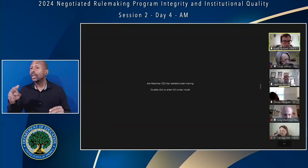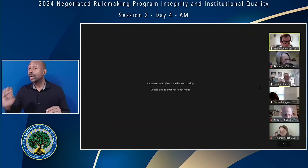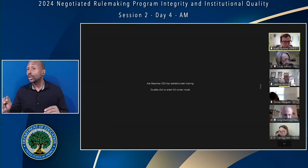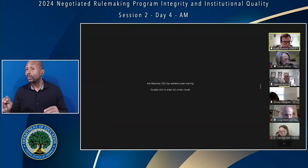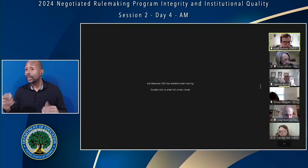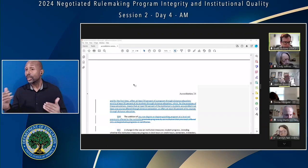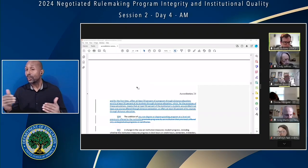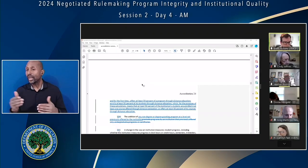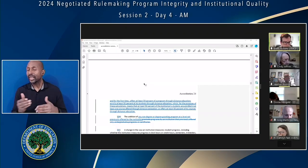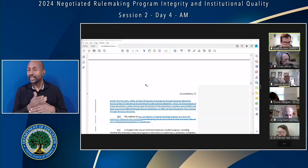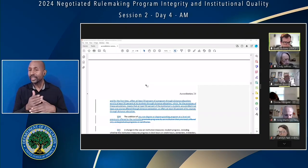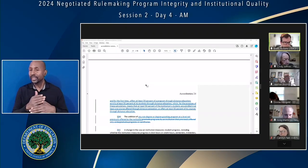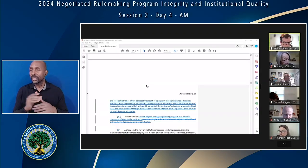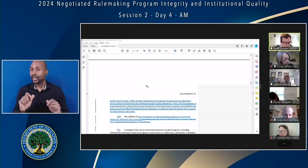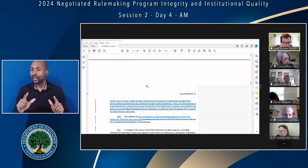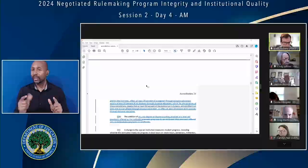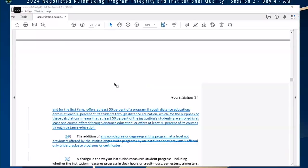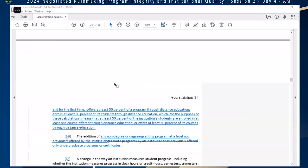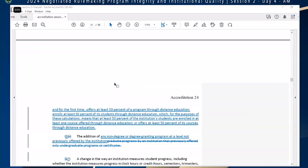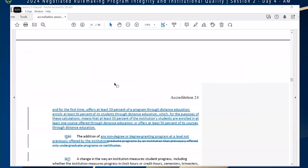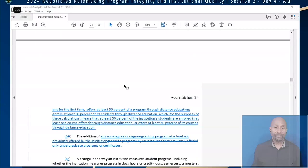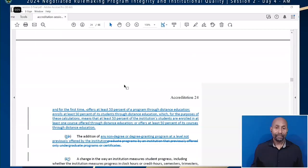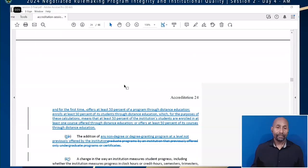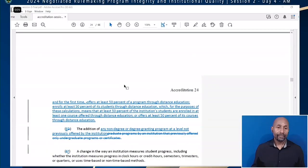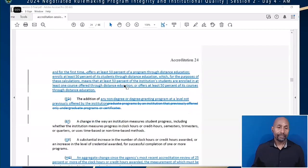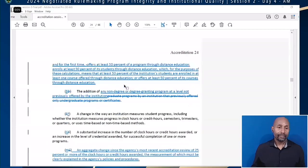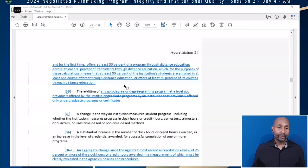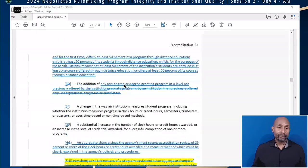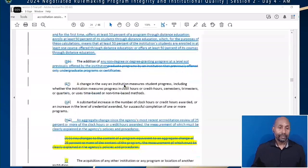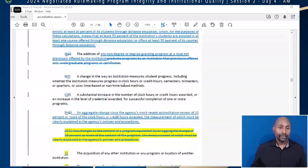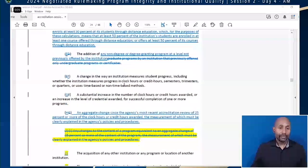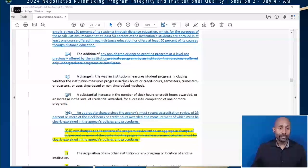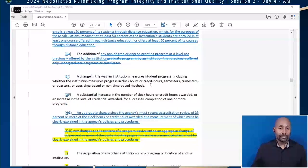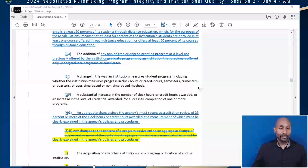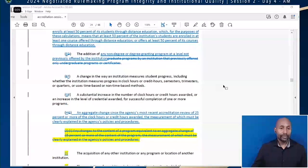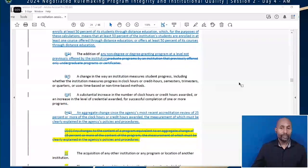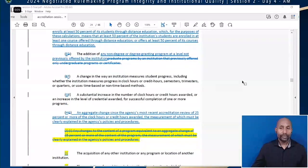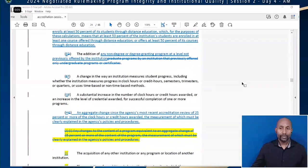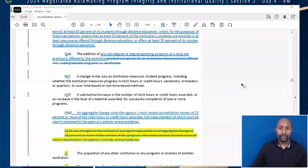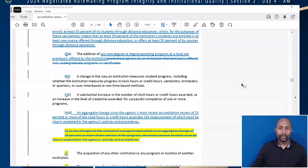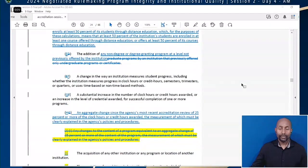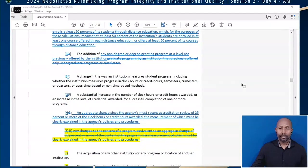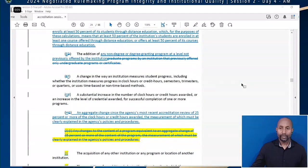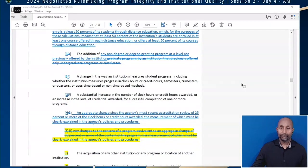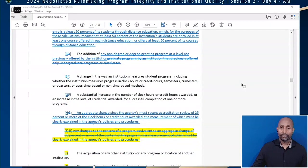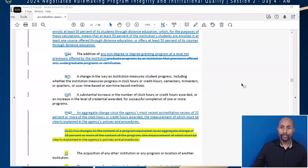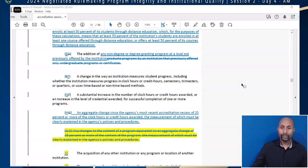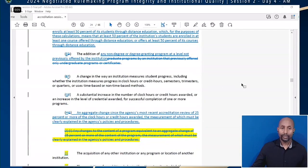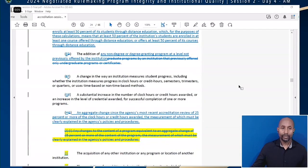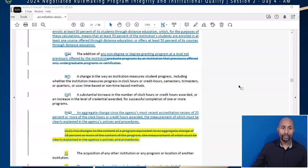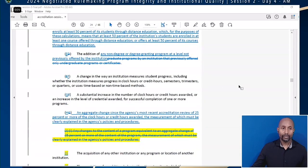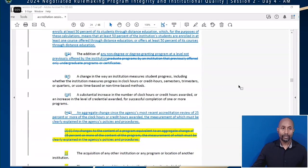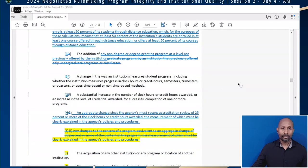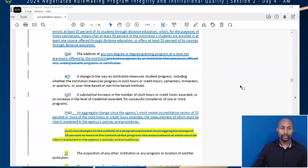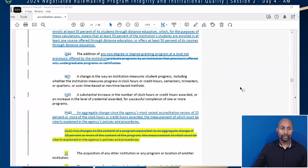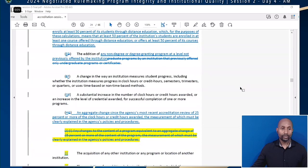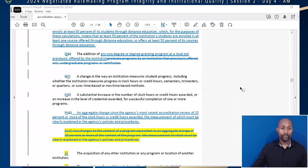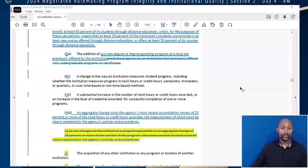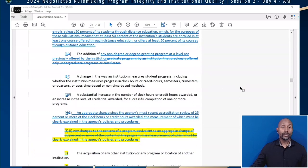Yeah. Wow. So I don't know where we want to go here.